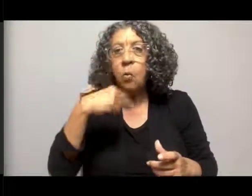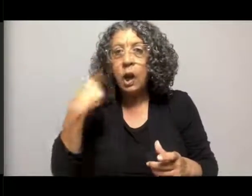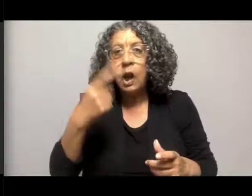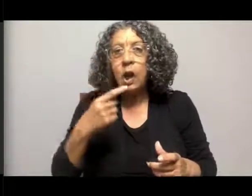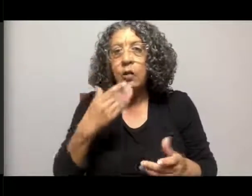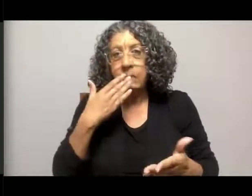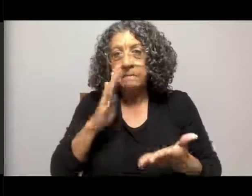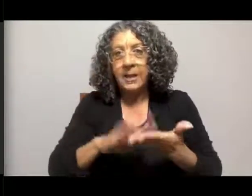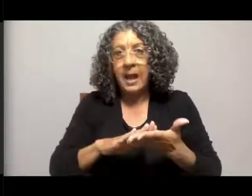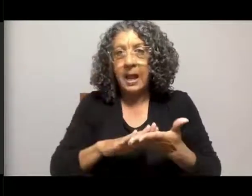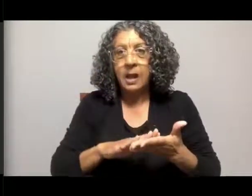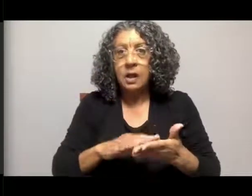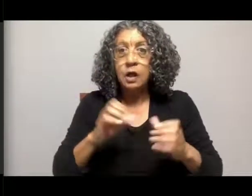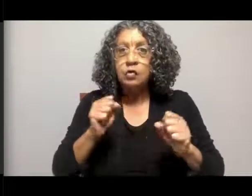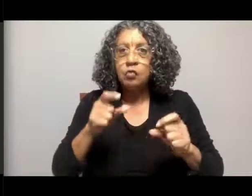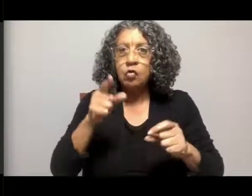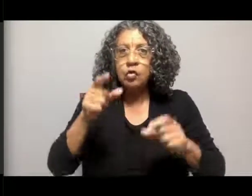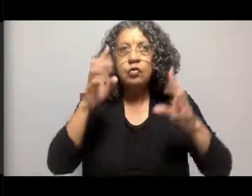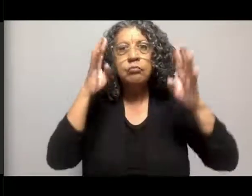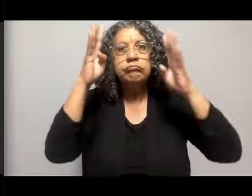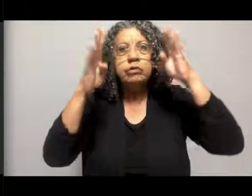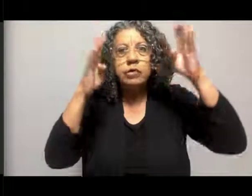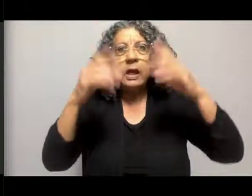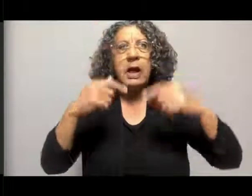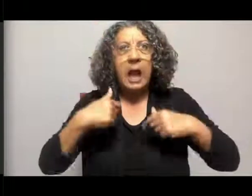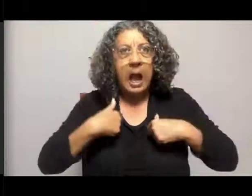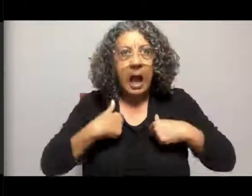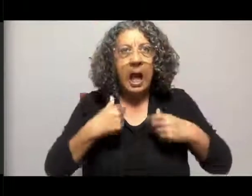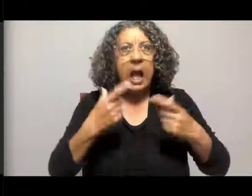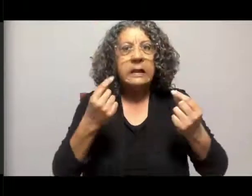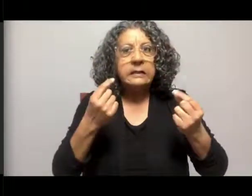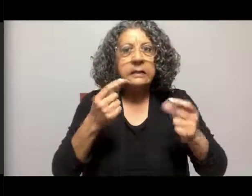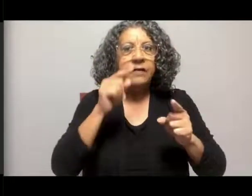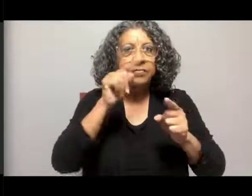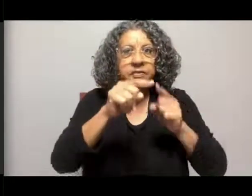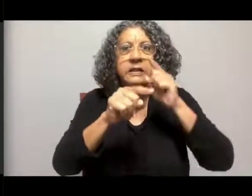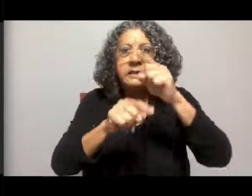Because it will look bad, so you need to be creative